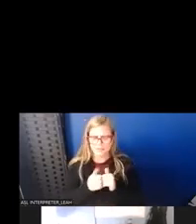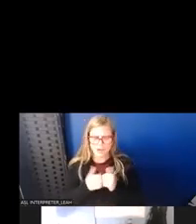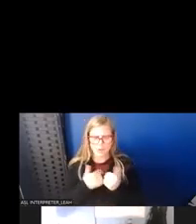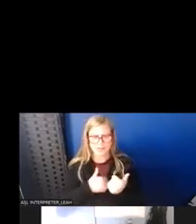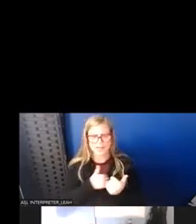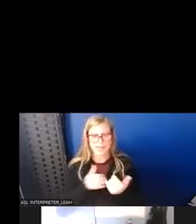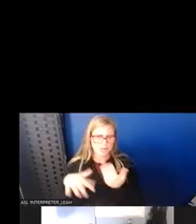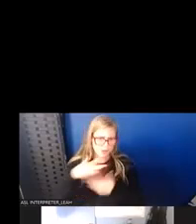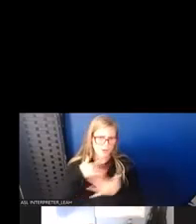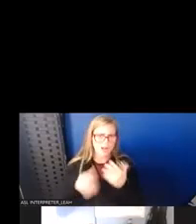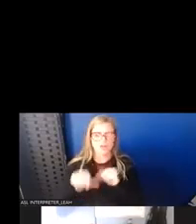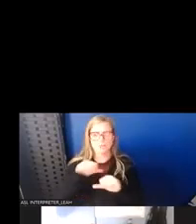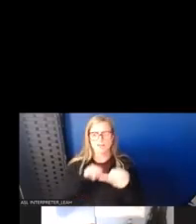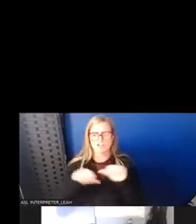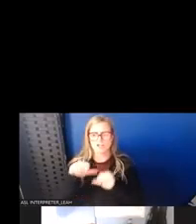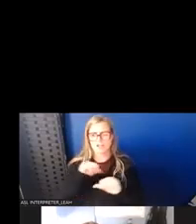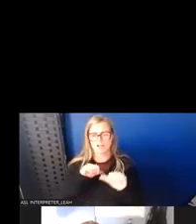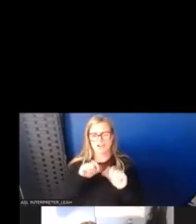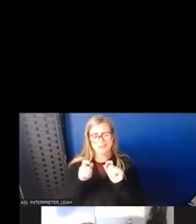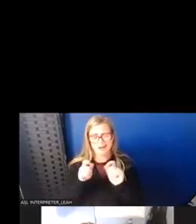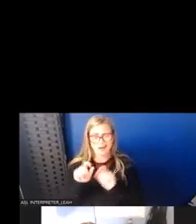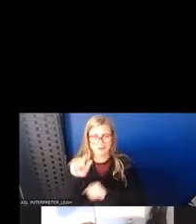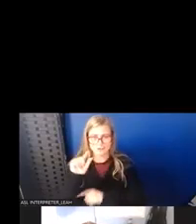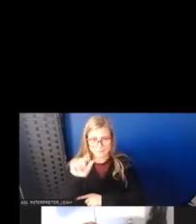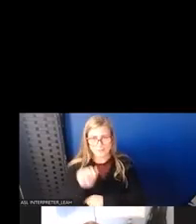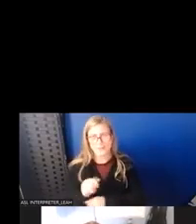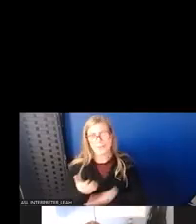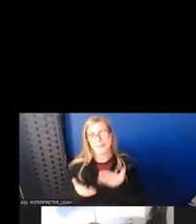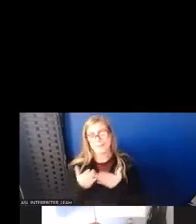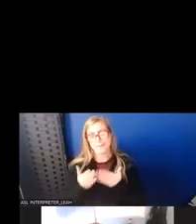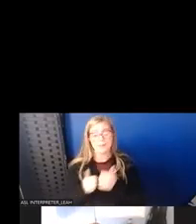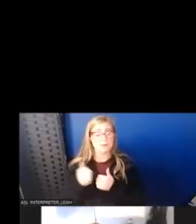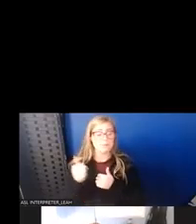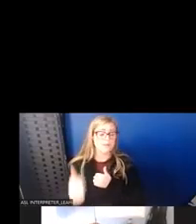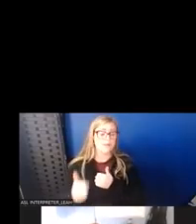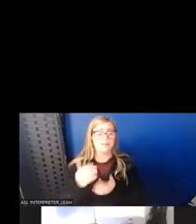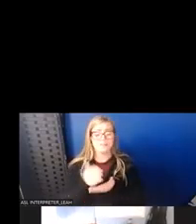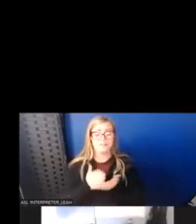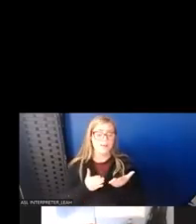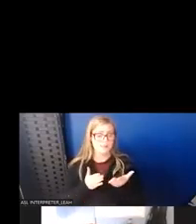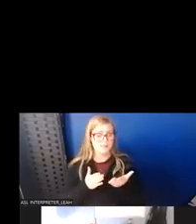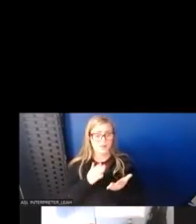other, maybe getting beyond some of the confirmation biases that we have.